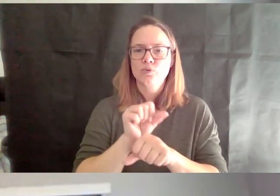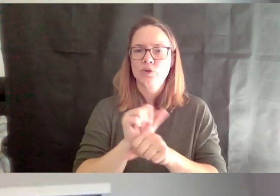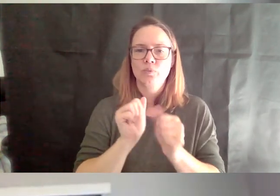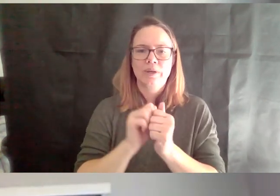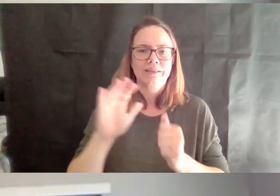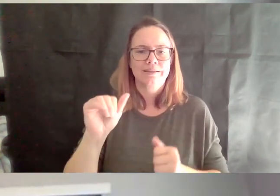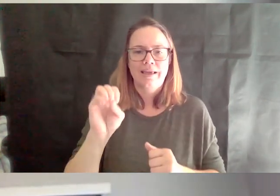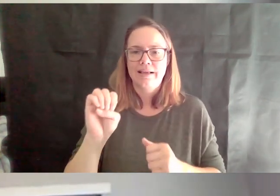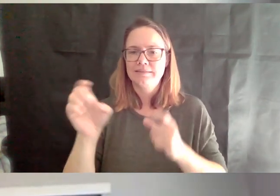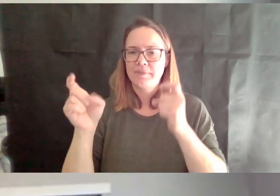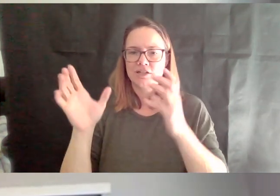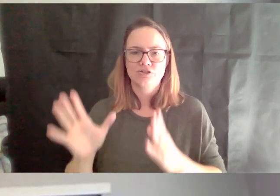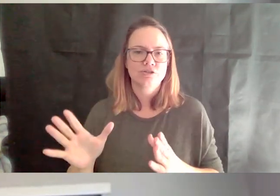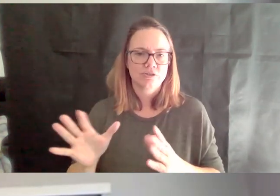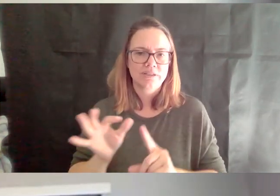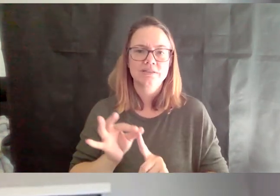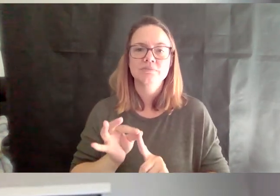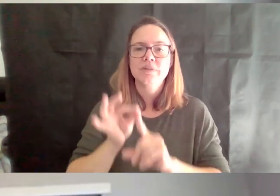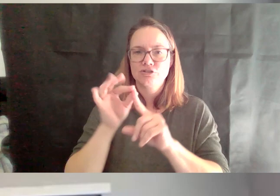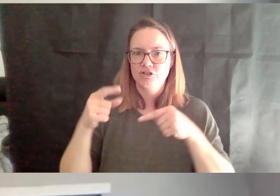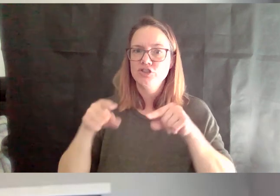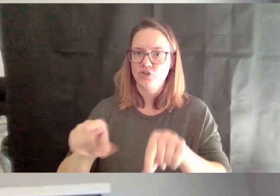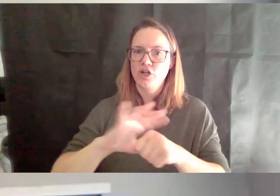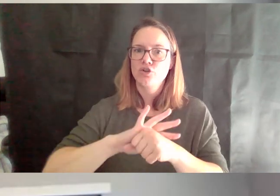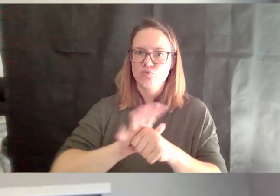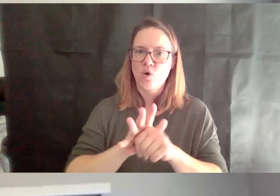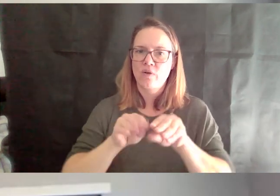especially during coronavirus.